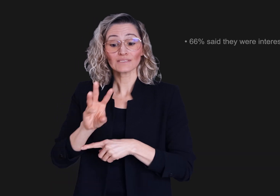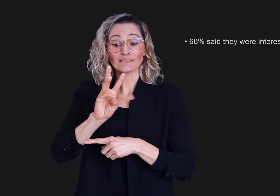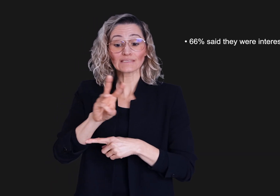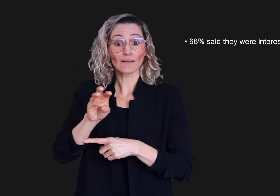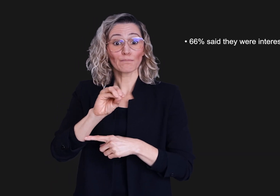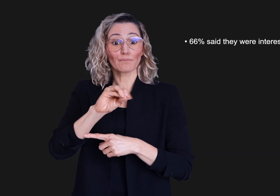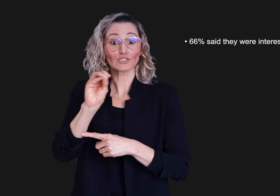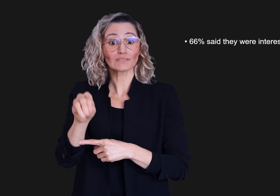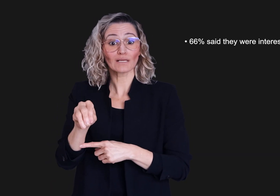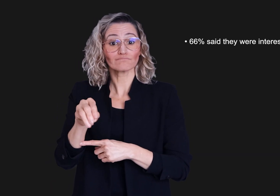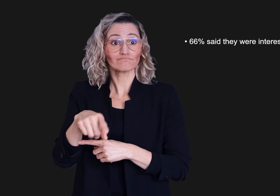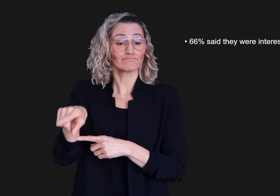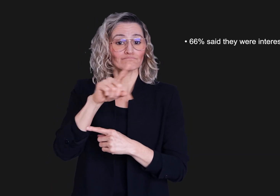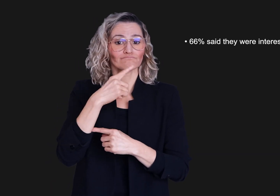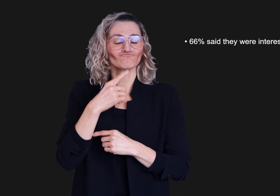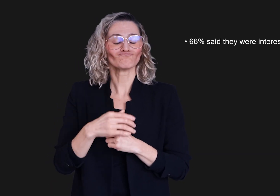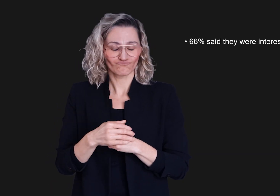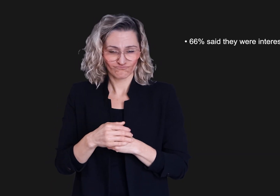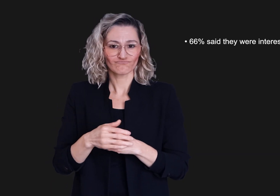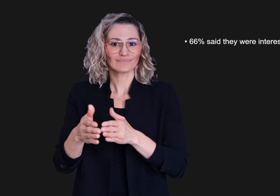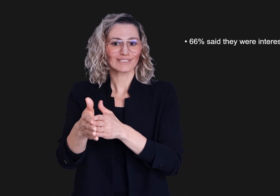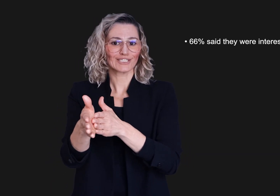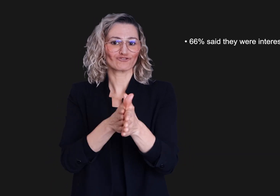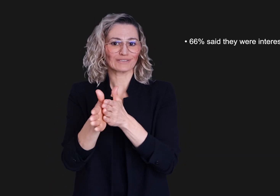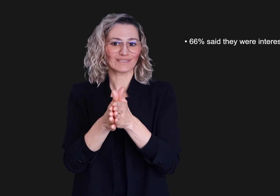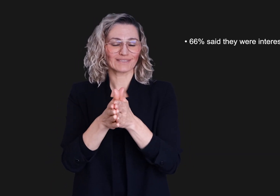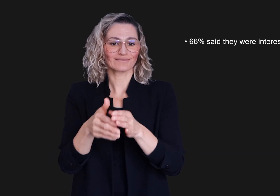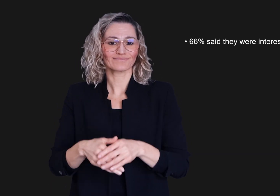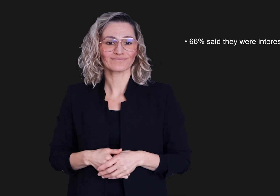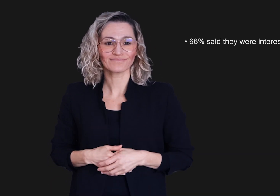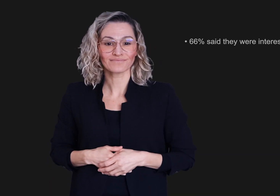• 66% said they were interested